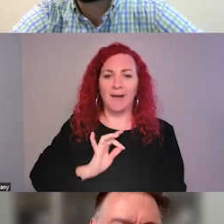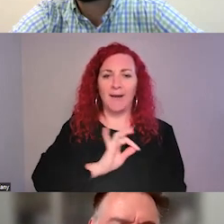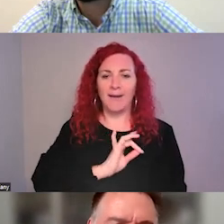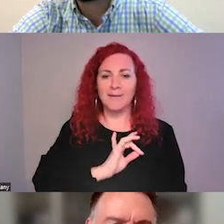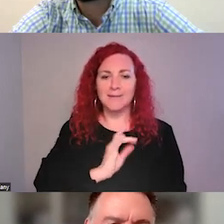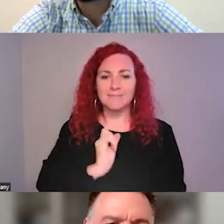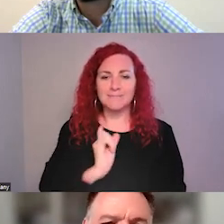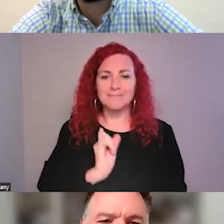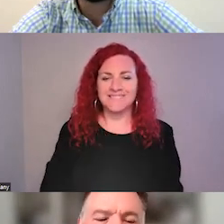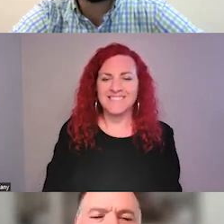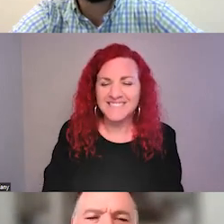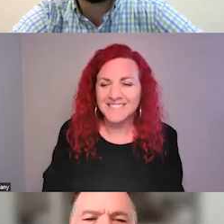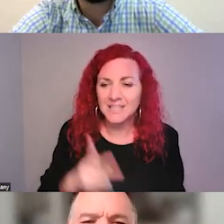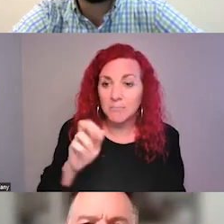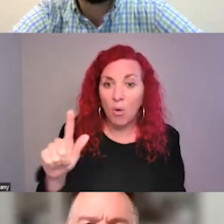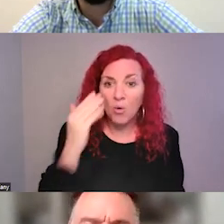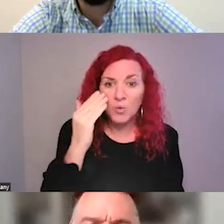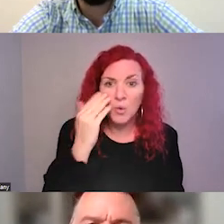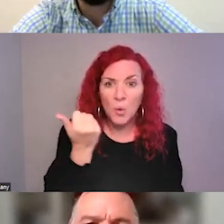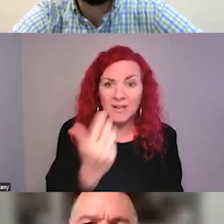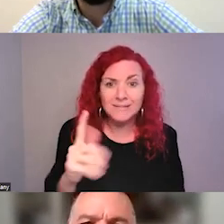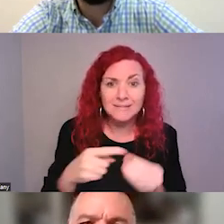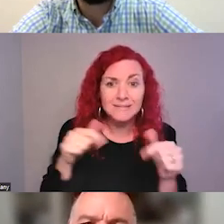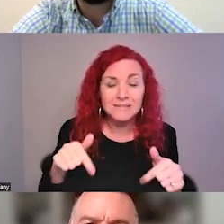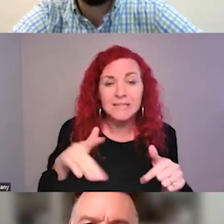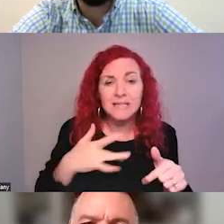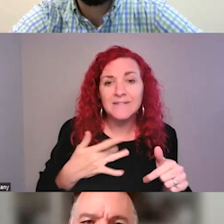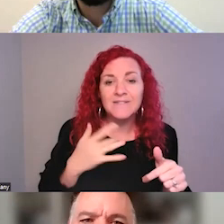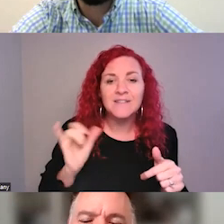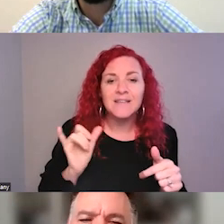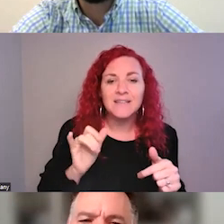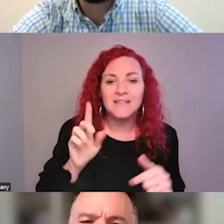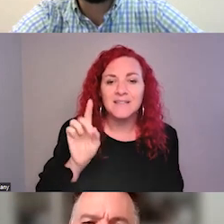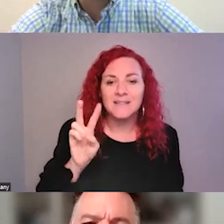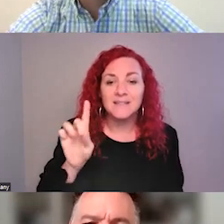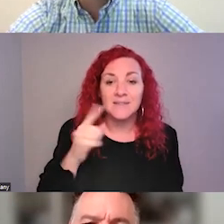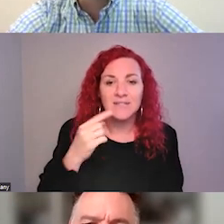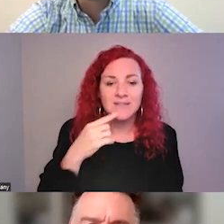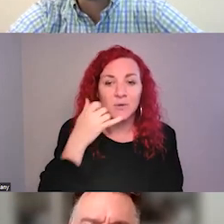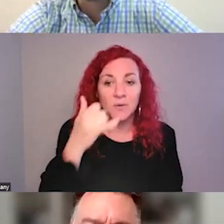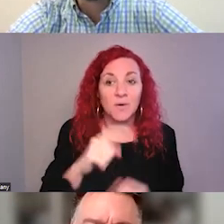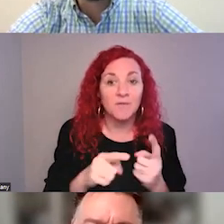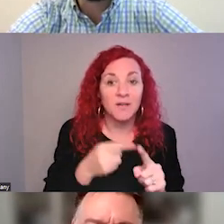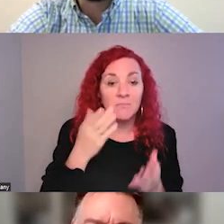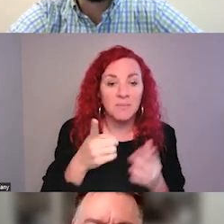SO PAUL, DO YOU KNOW ANYTHING ABOUT THIS?